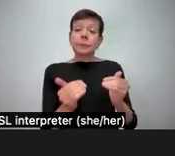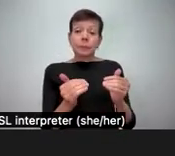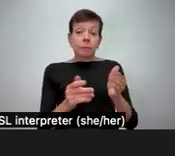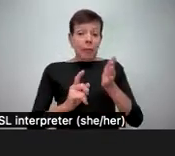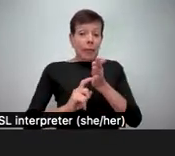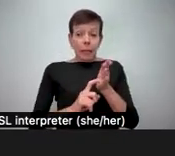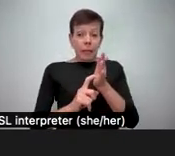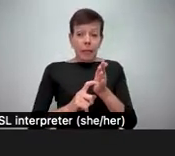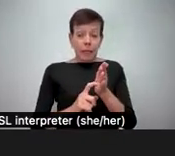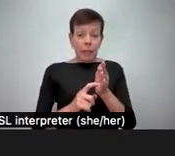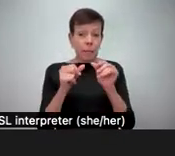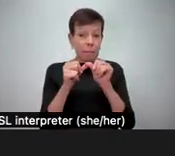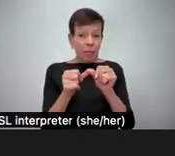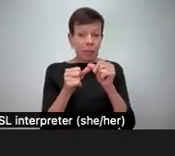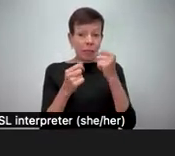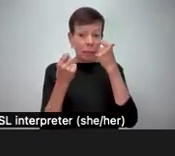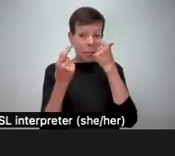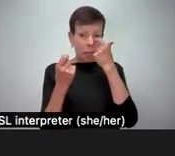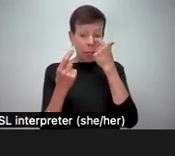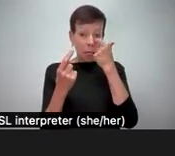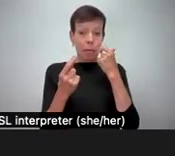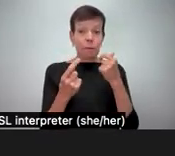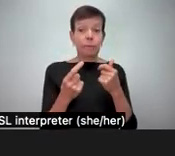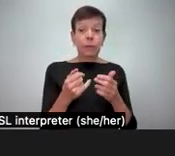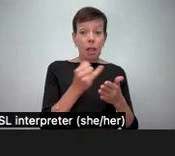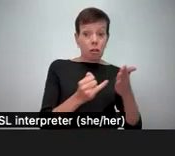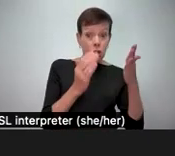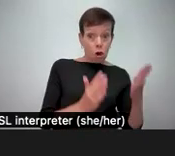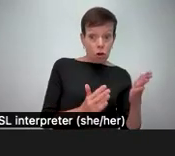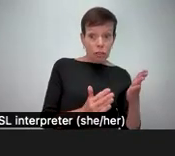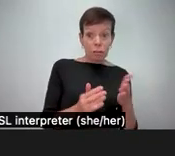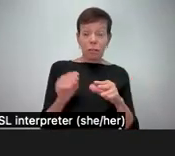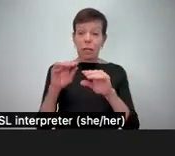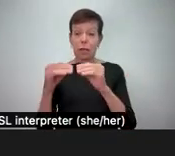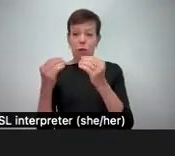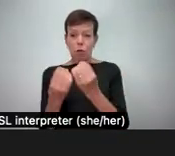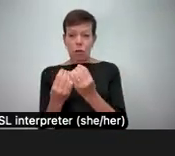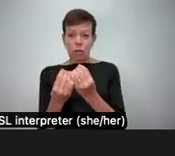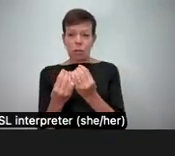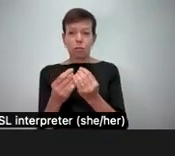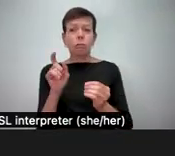the applicant and the organization that they're applying for, or the site owner for the duration